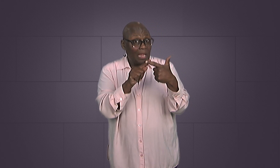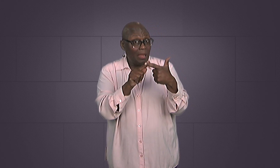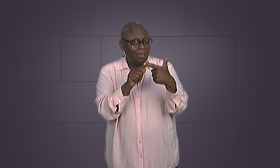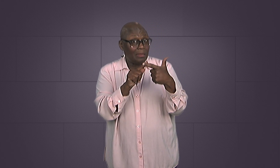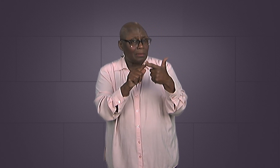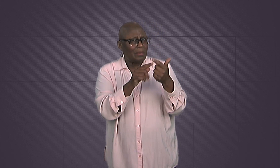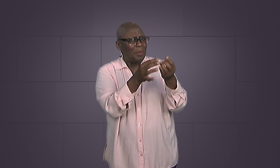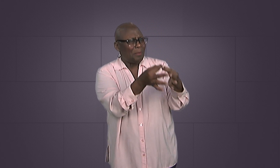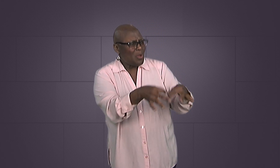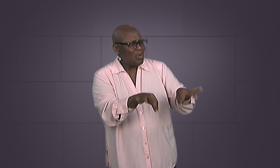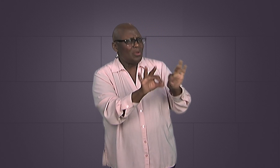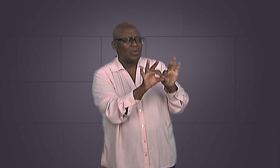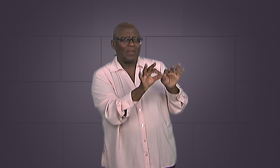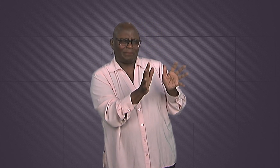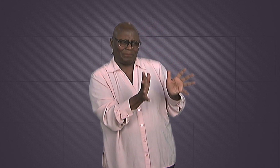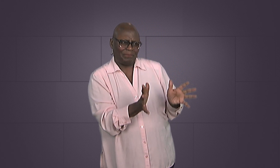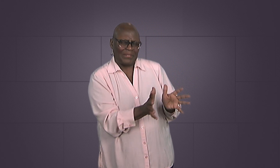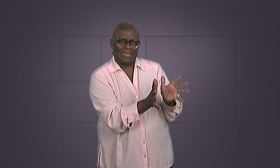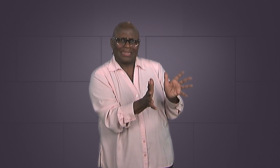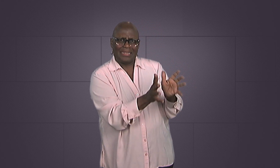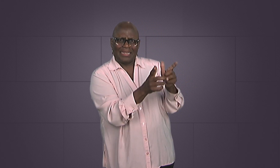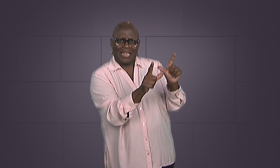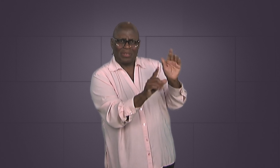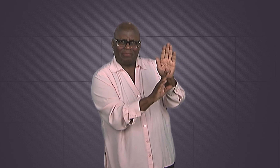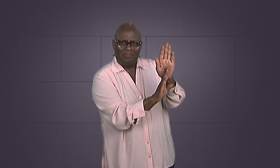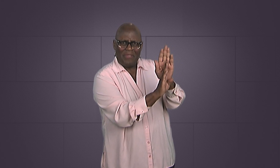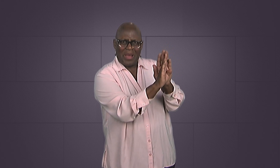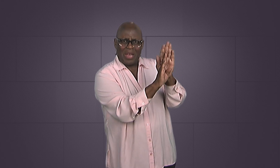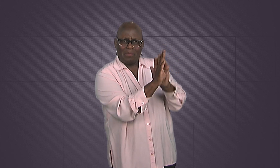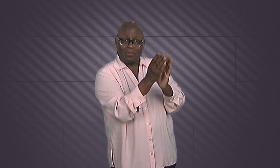Second, the importance of facilitating development